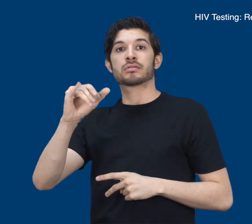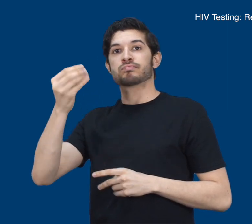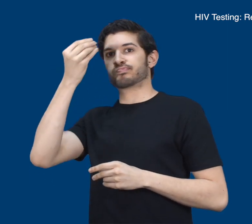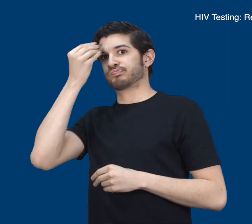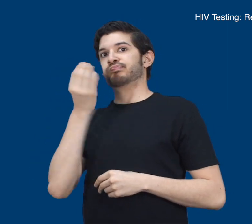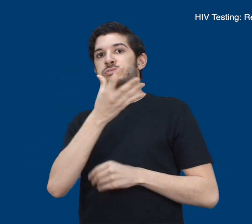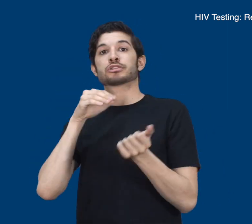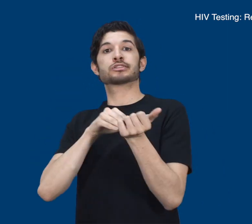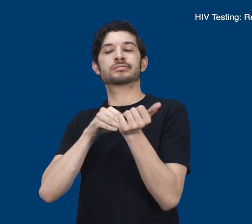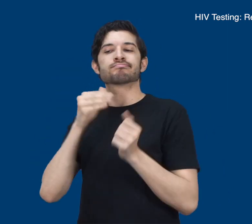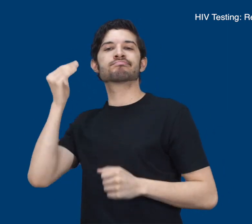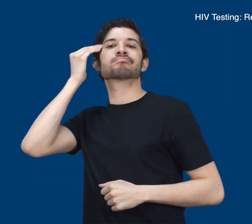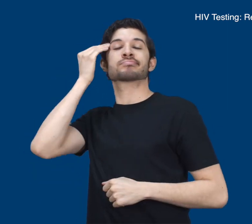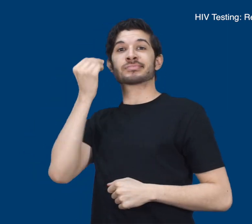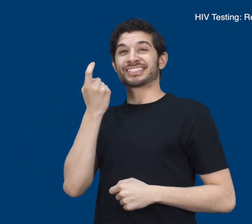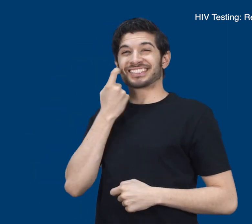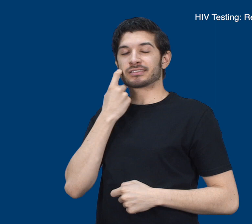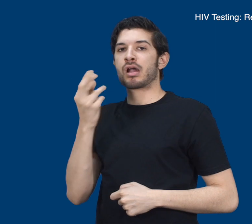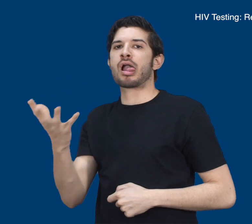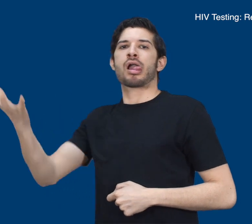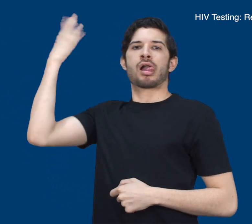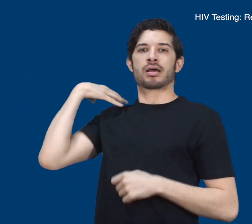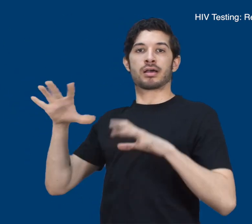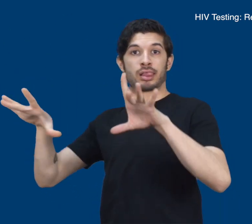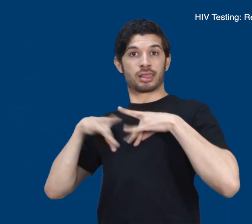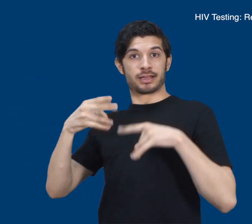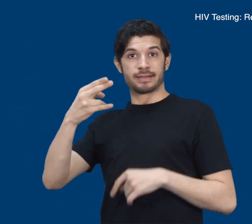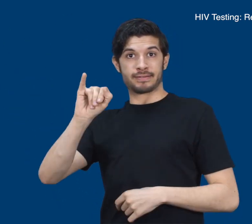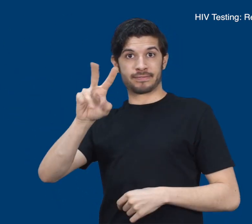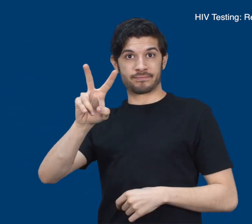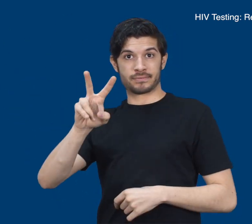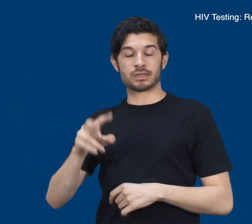which will help doctors know how long ago you got HIV.